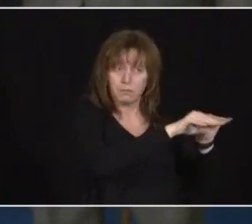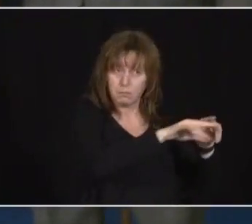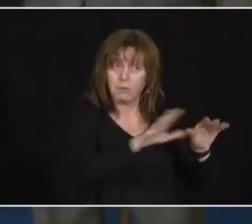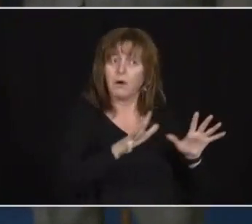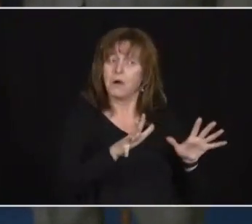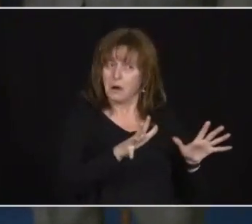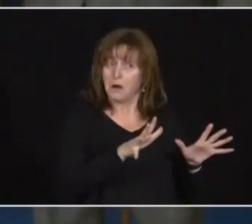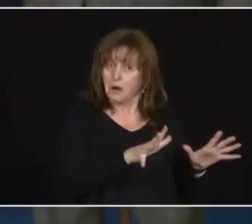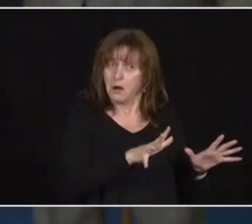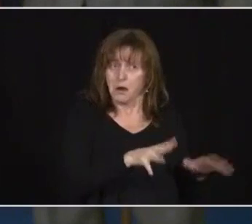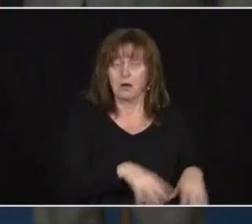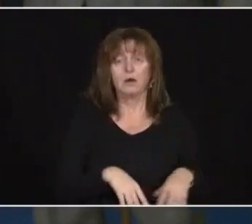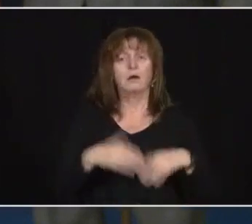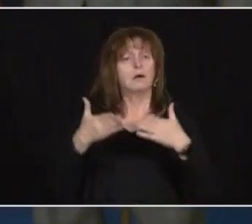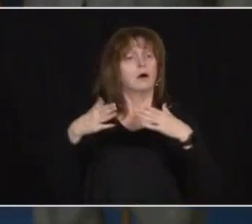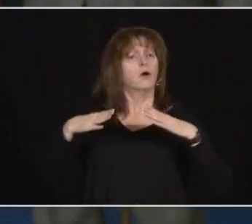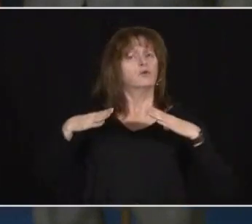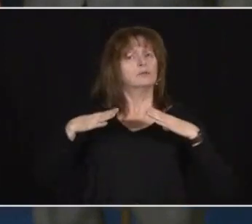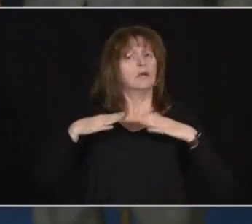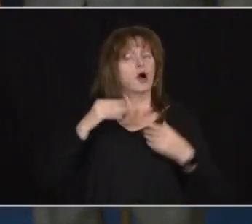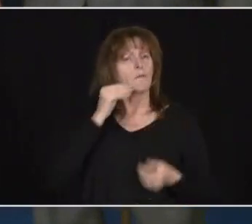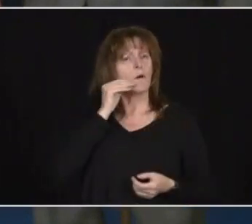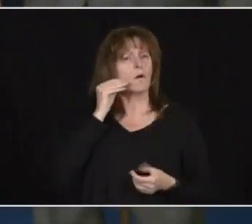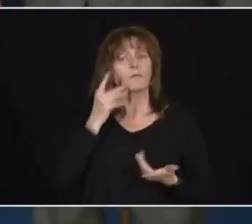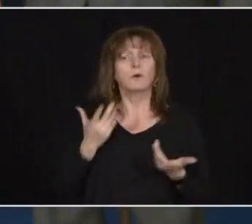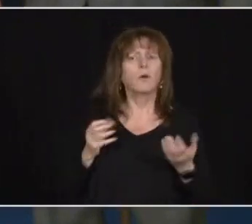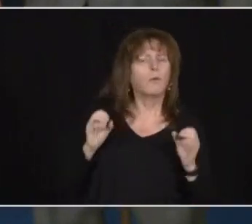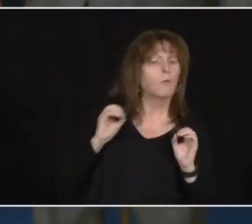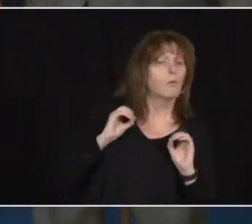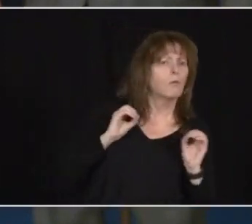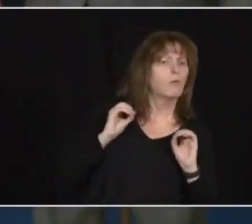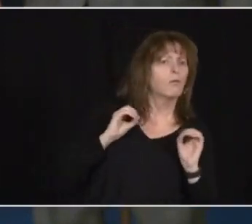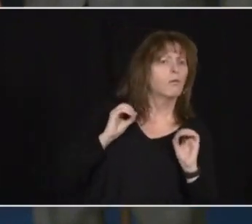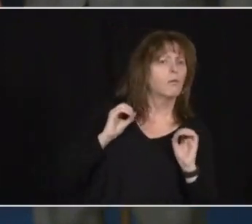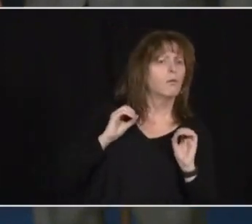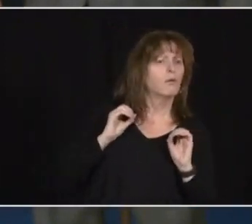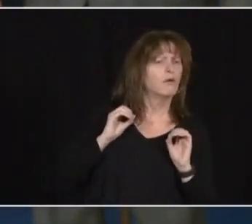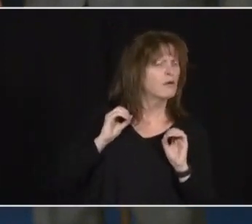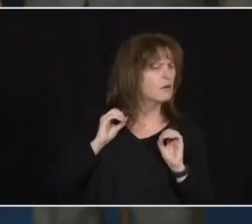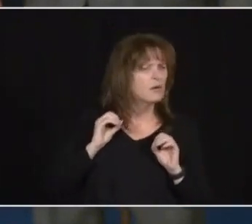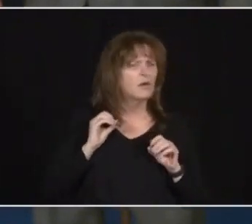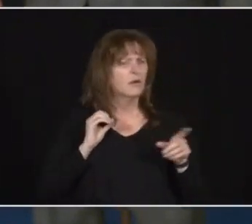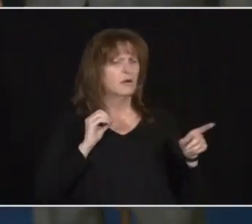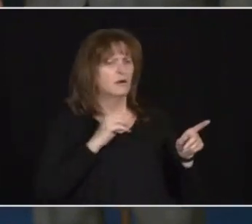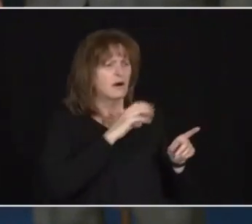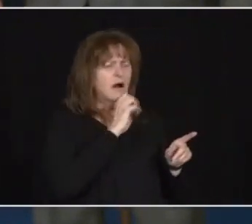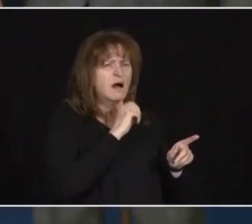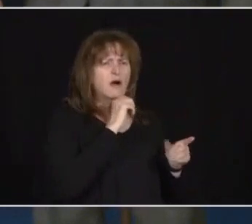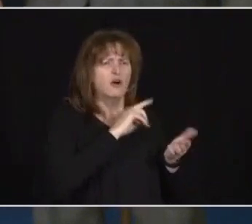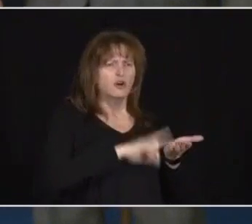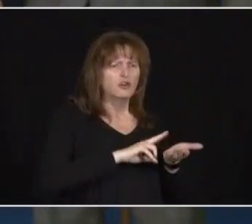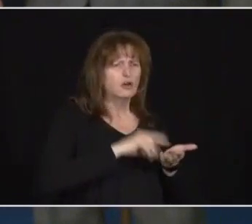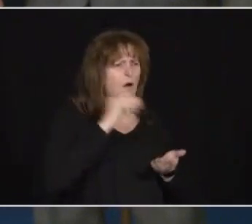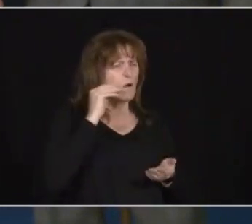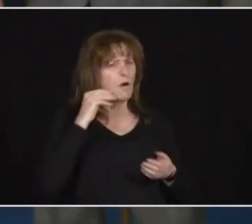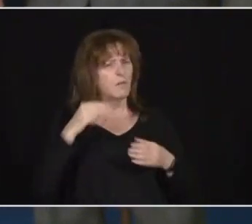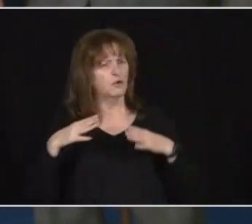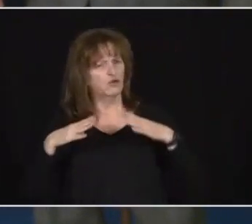There's a similar median age, similar at risk community. Why is information on retirement